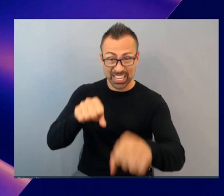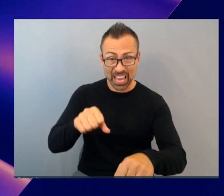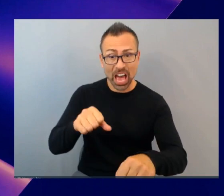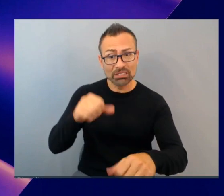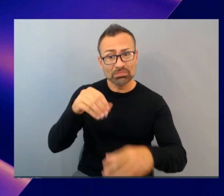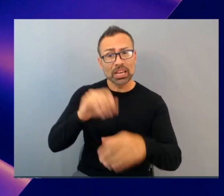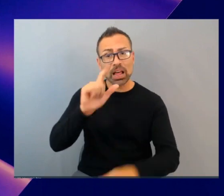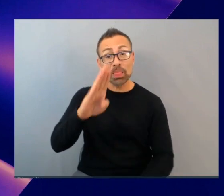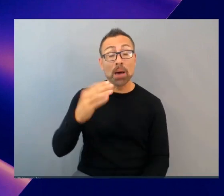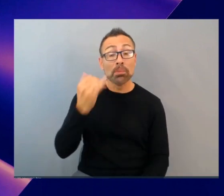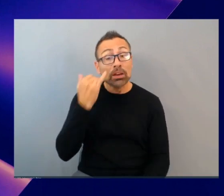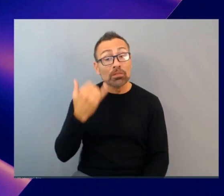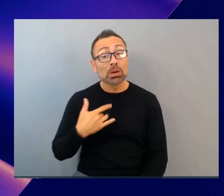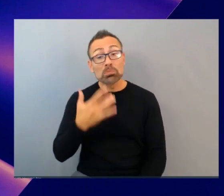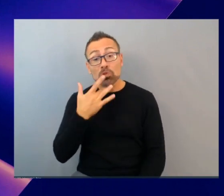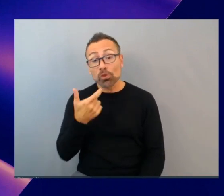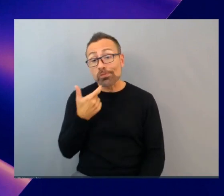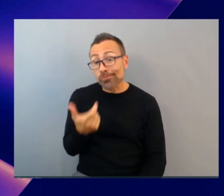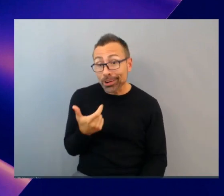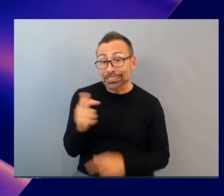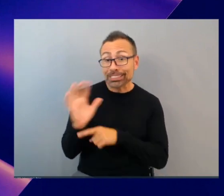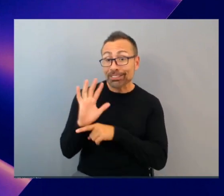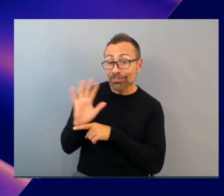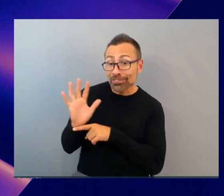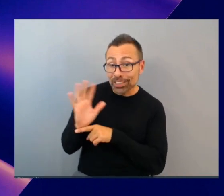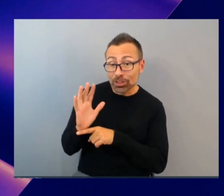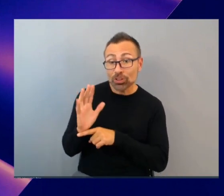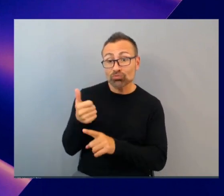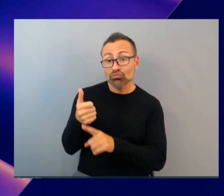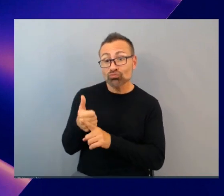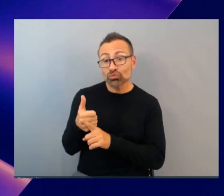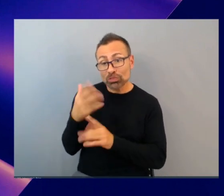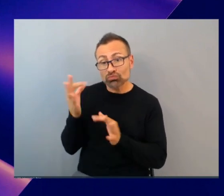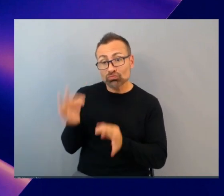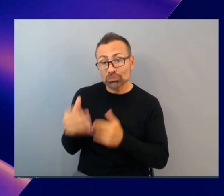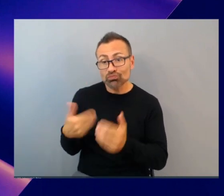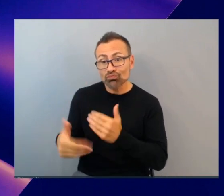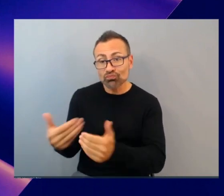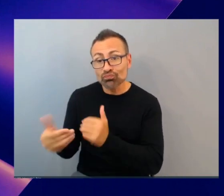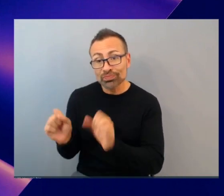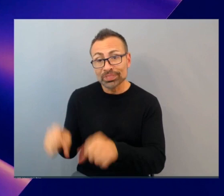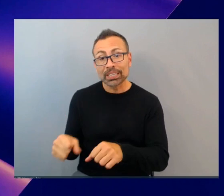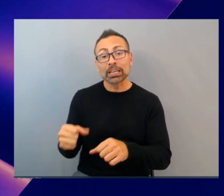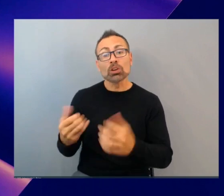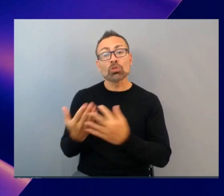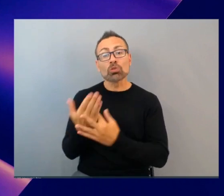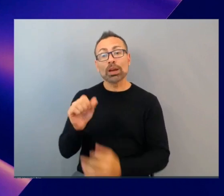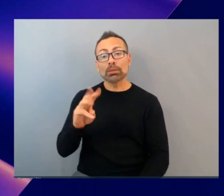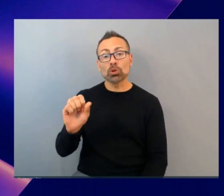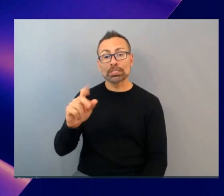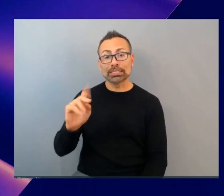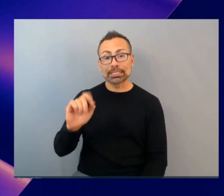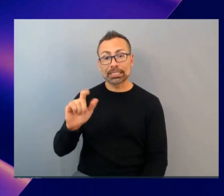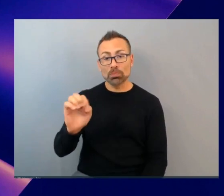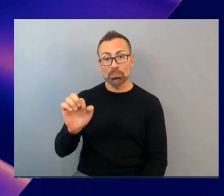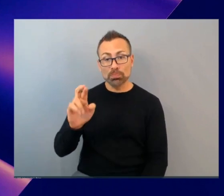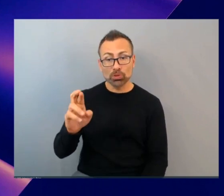if they want to learn on a self-service based fashion, they can go to AWS Skill Builder, or they can go to Coursera, Udemy, edX,